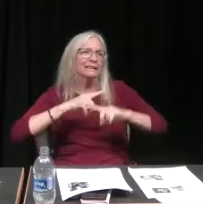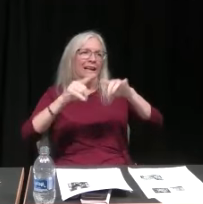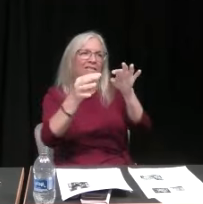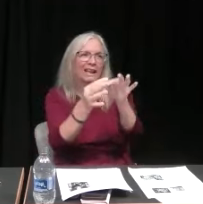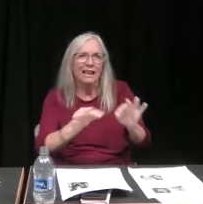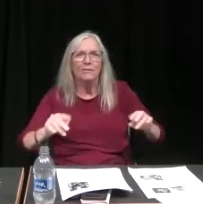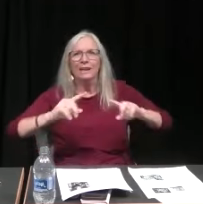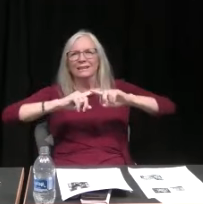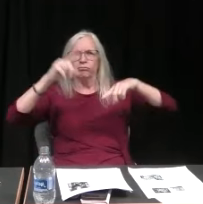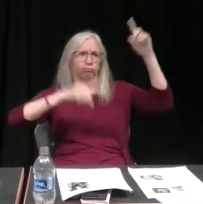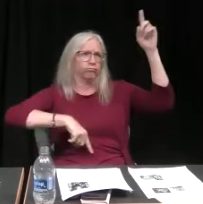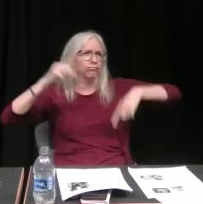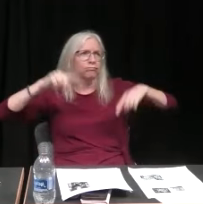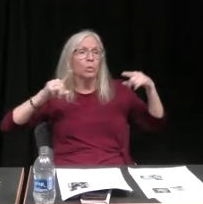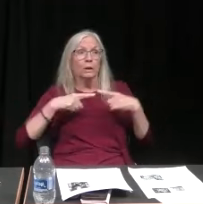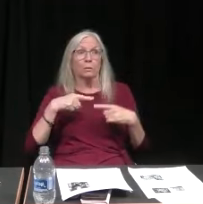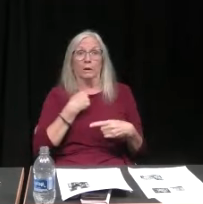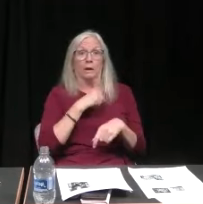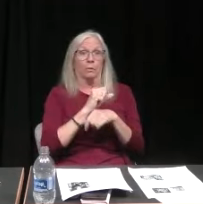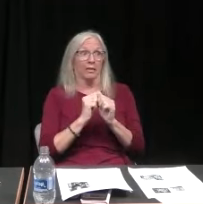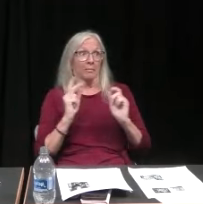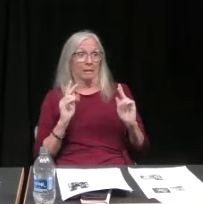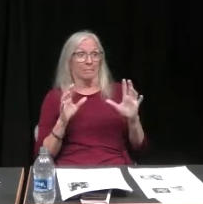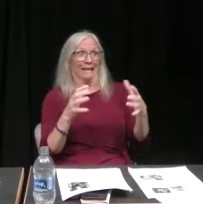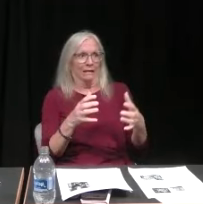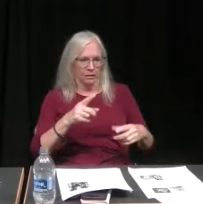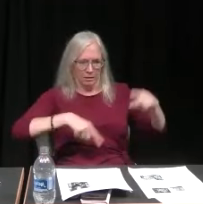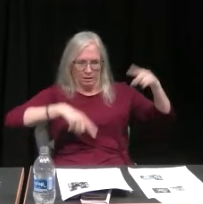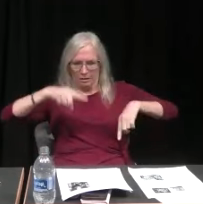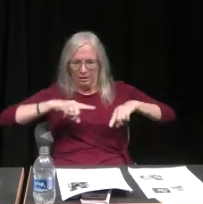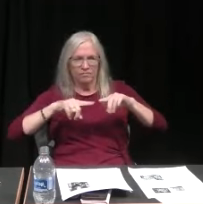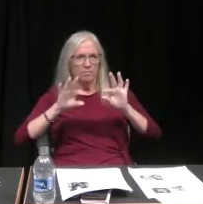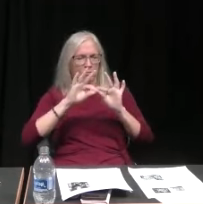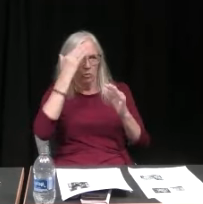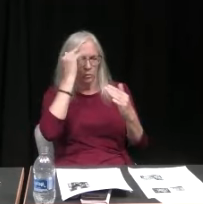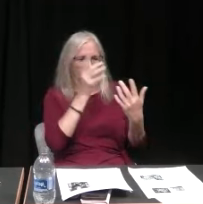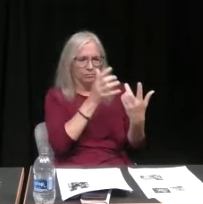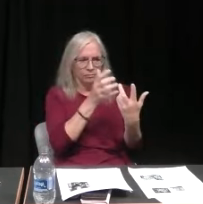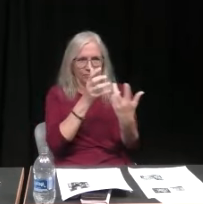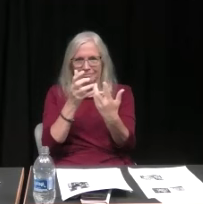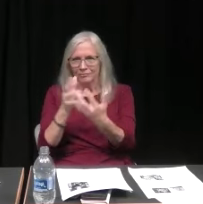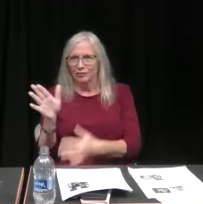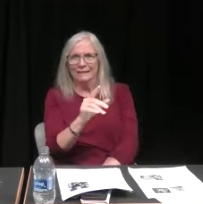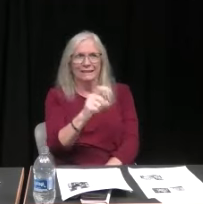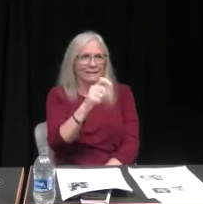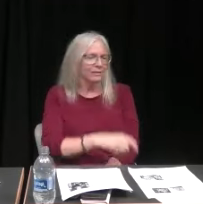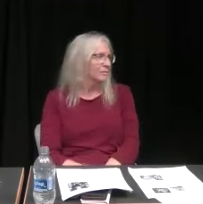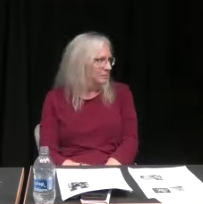we Embrace that and bring those cultural language differences all together in one and I think it's